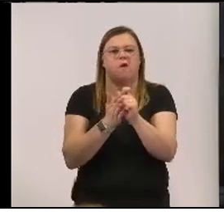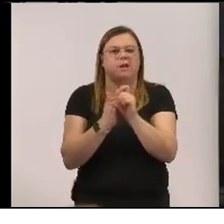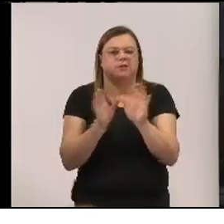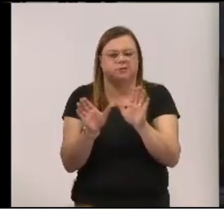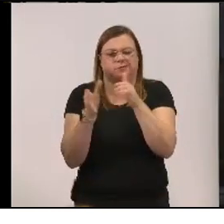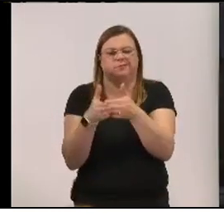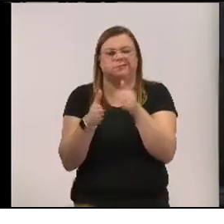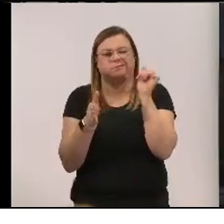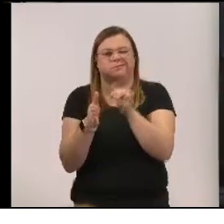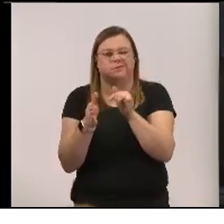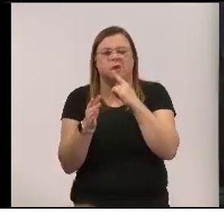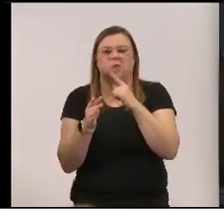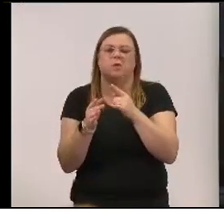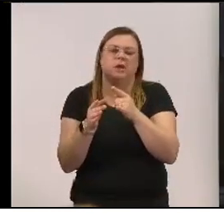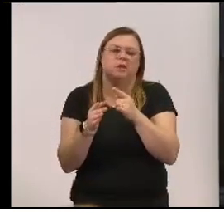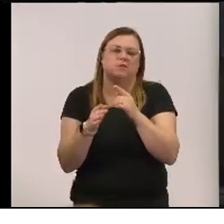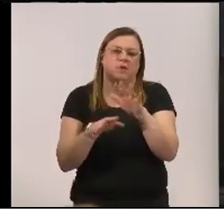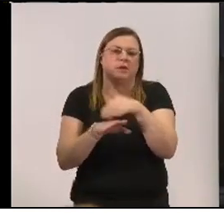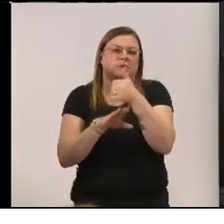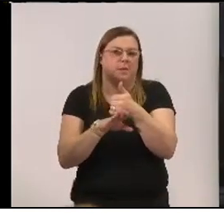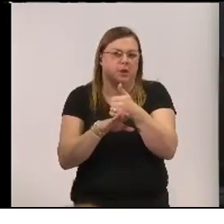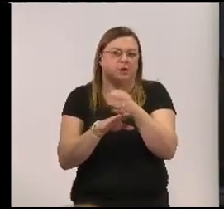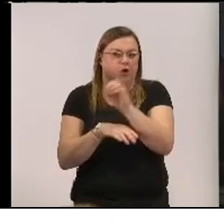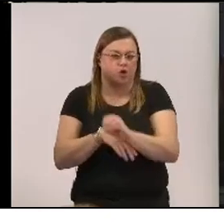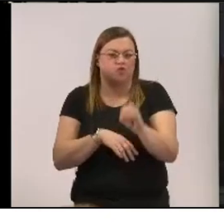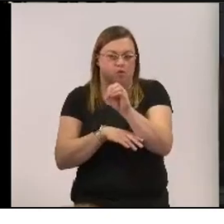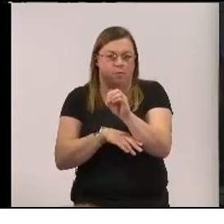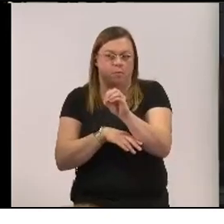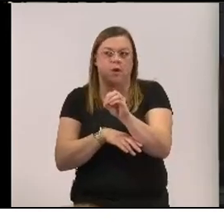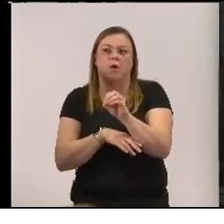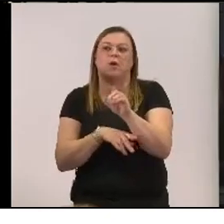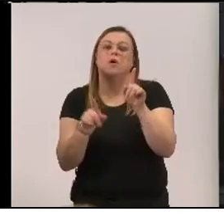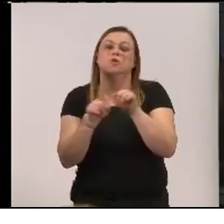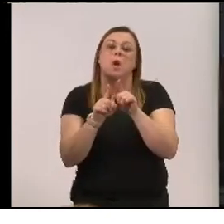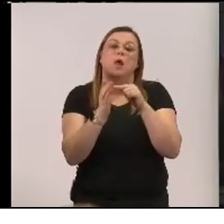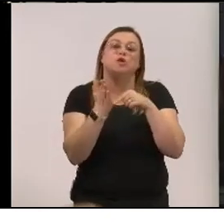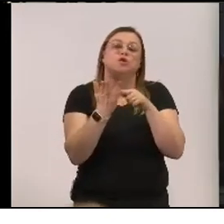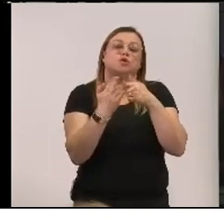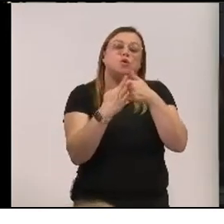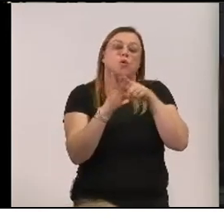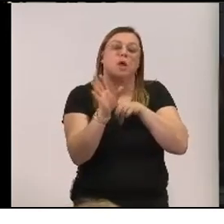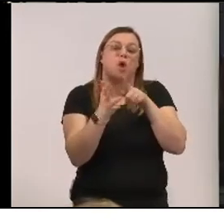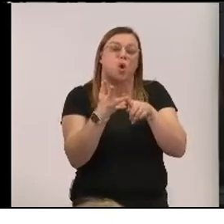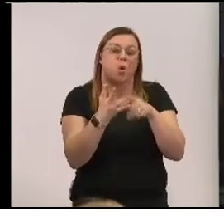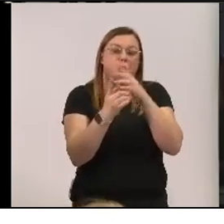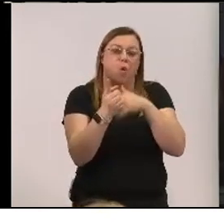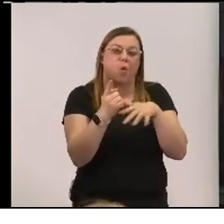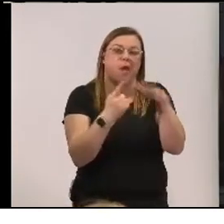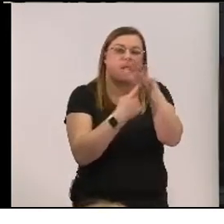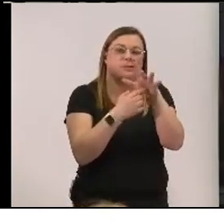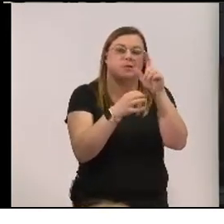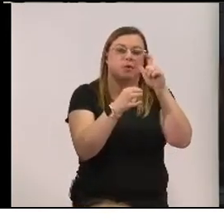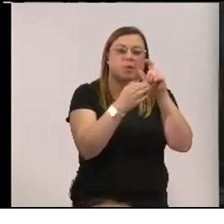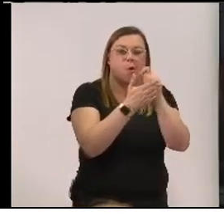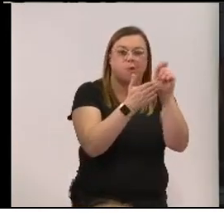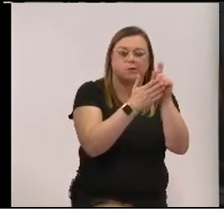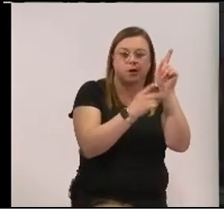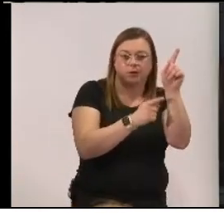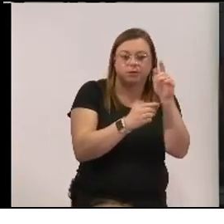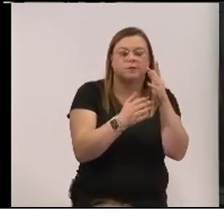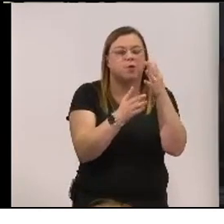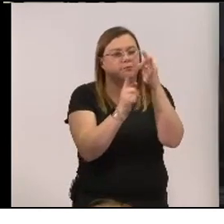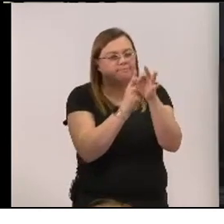which we also established in Europe to our Tokyo headquarters to align details and also processes.